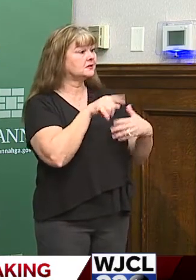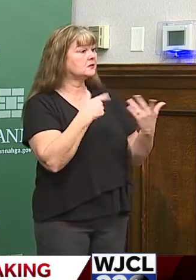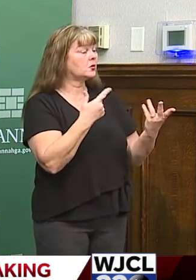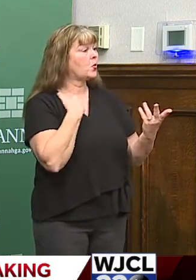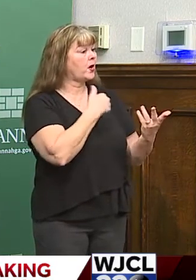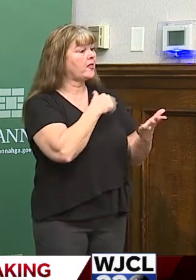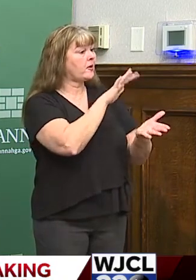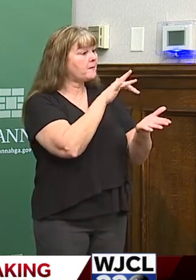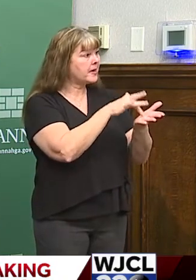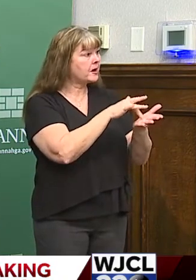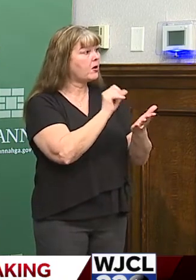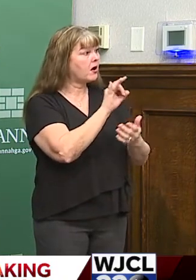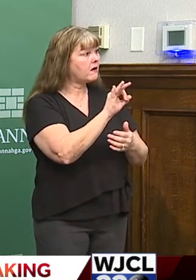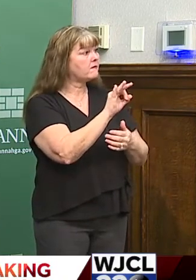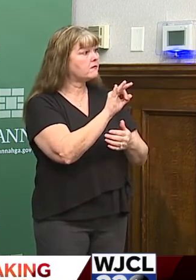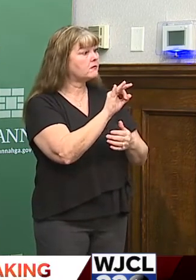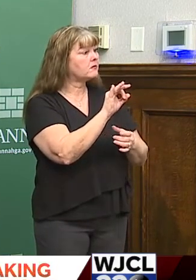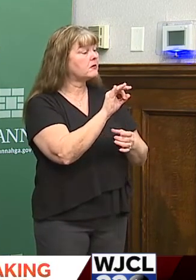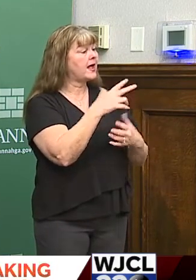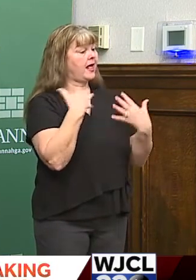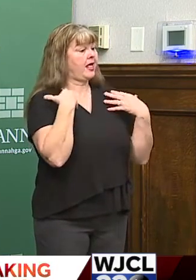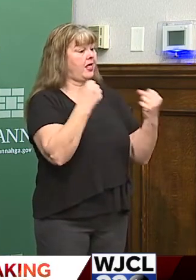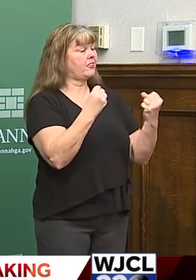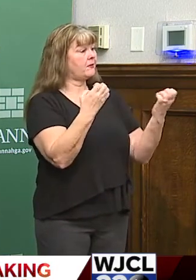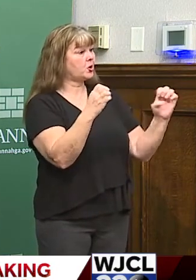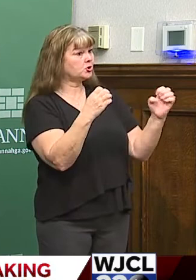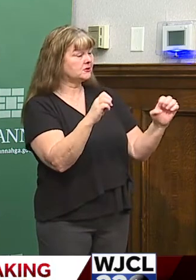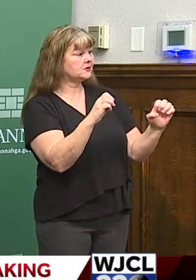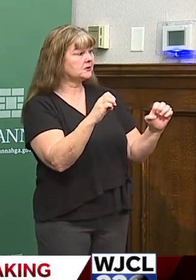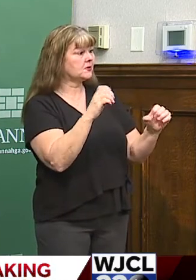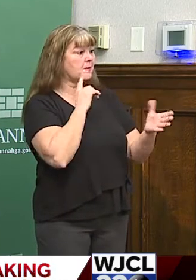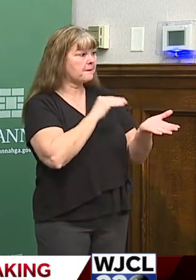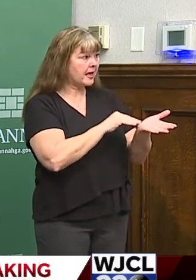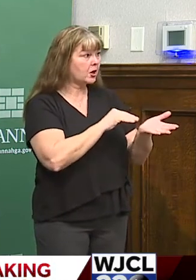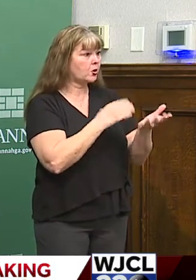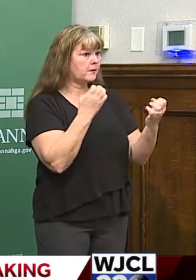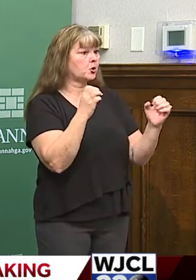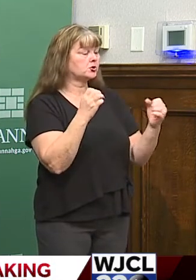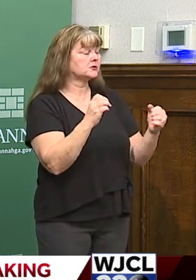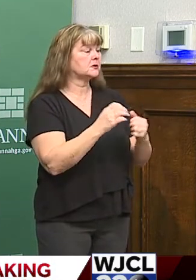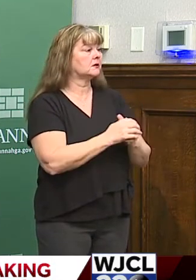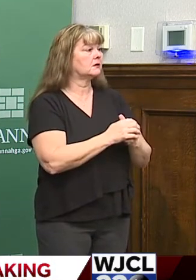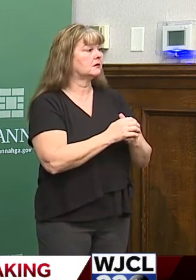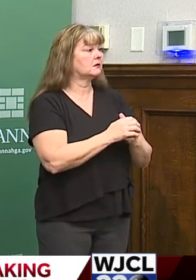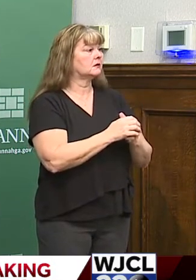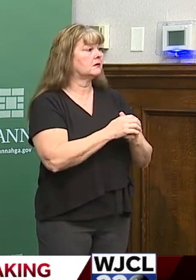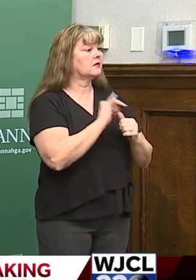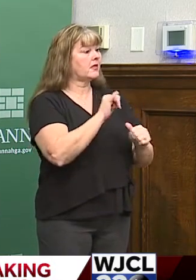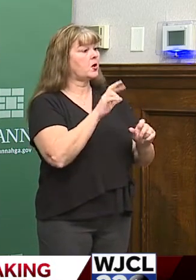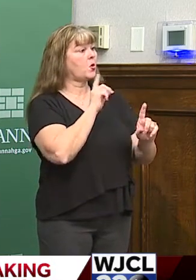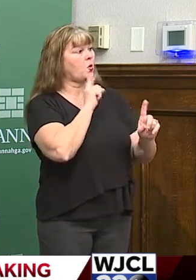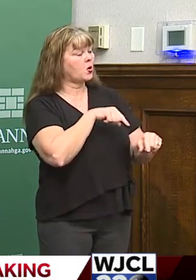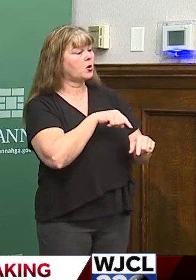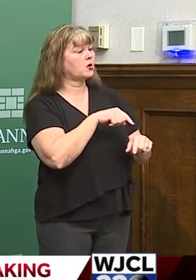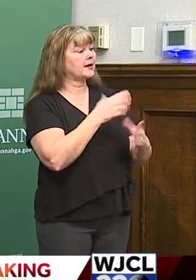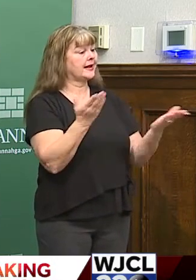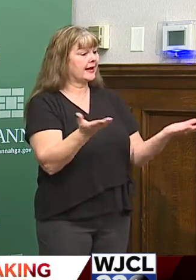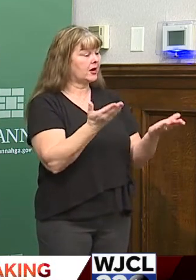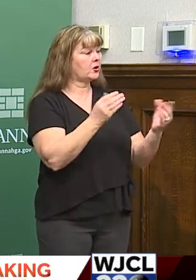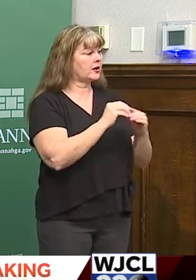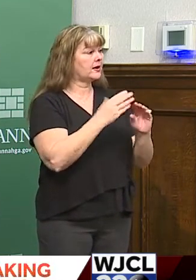THE LAW ALLOWS US TO DO THAT AND THE FACT OF THE MATTER IS THIS, WE ARE IN THE MIDDLE OF A HEALTH EMERGENCY, A MEDICAL EMERGENCY.